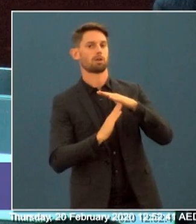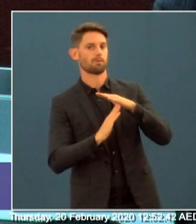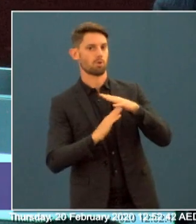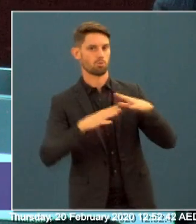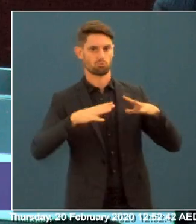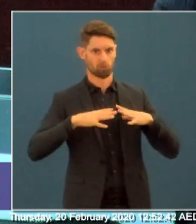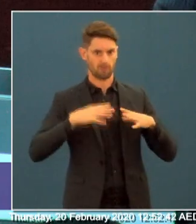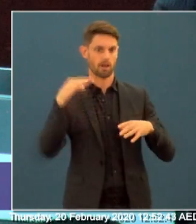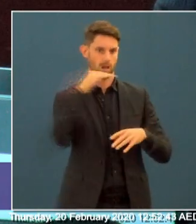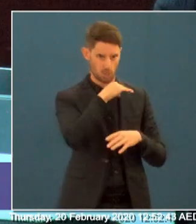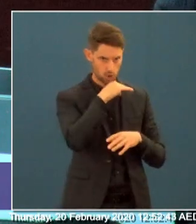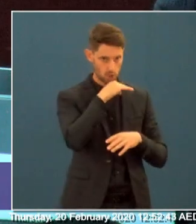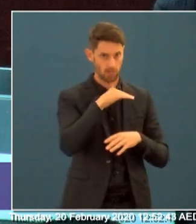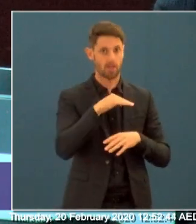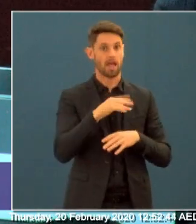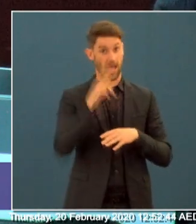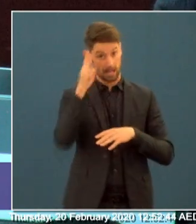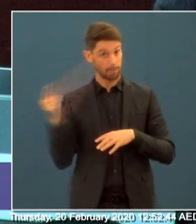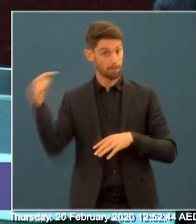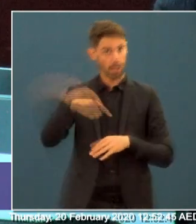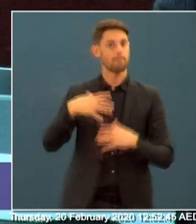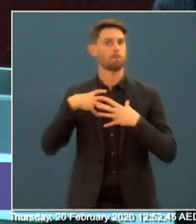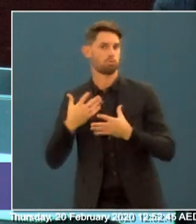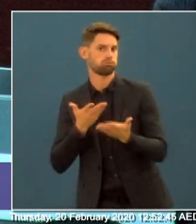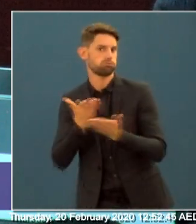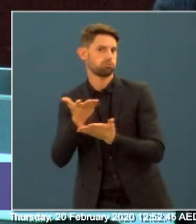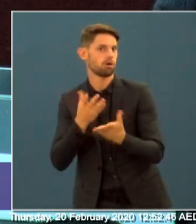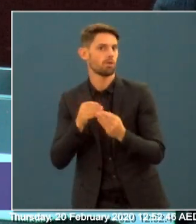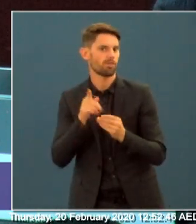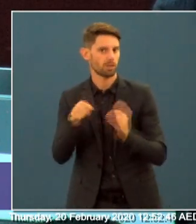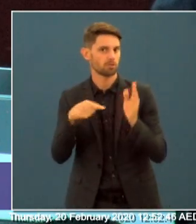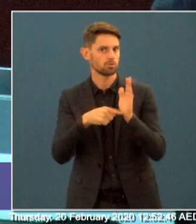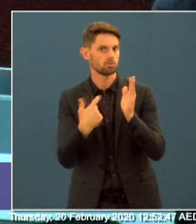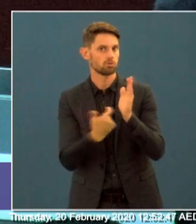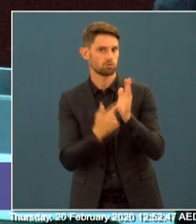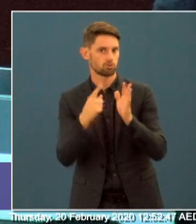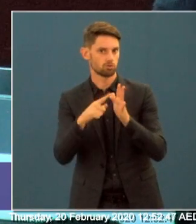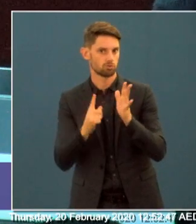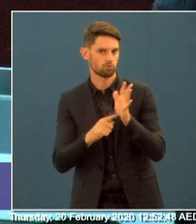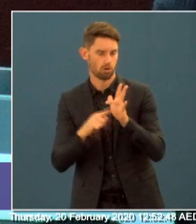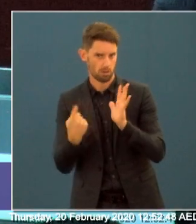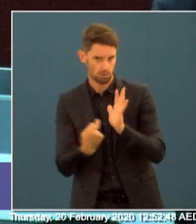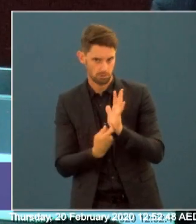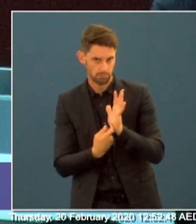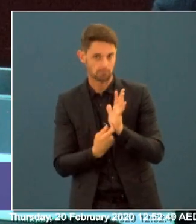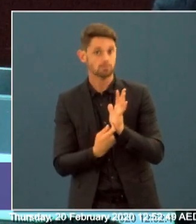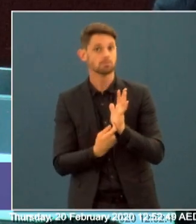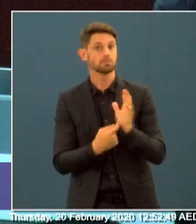for a little bit of time this afternoon. And when we resume, to look specifically at the recommendations